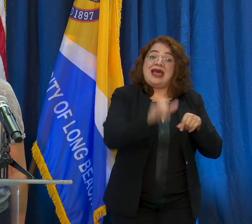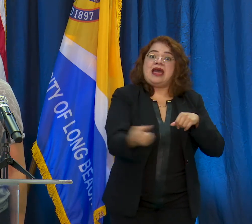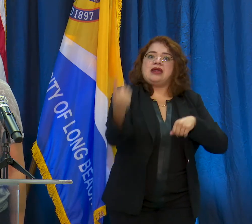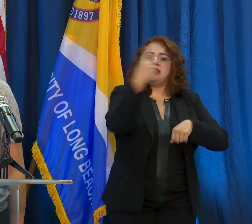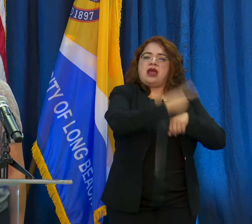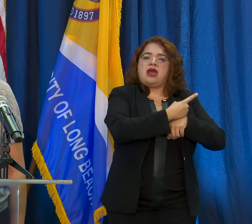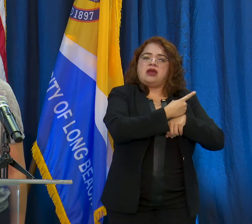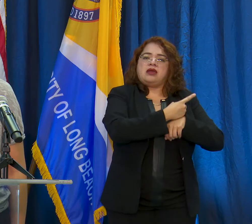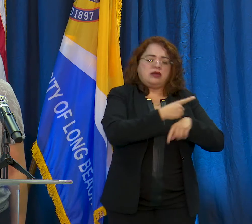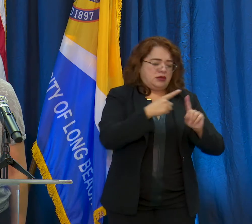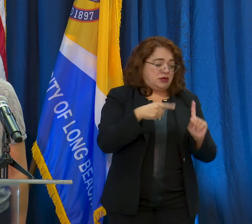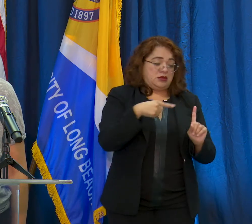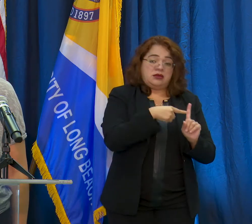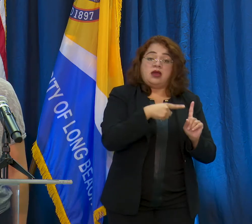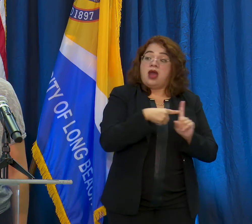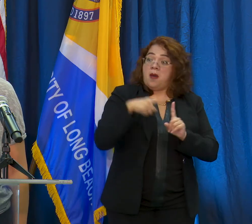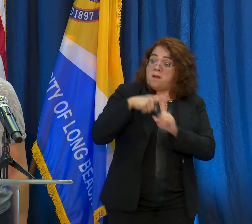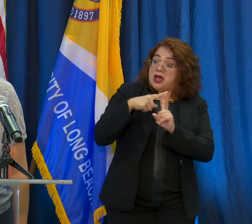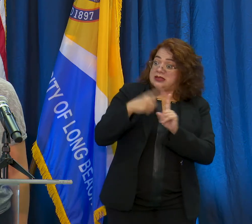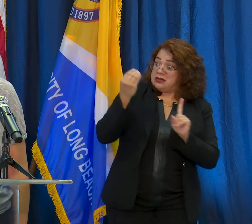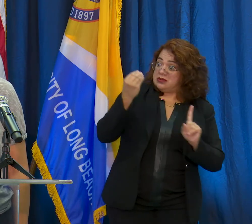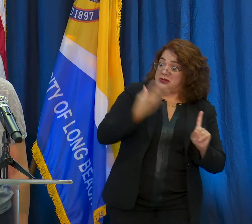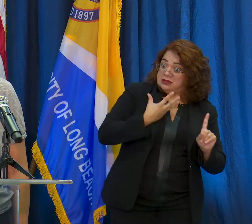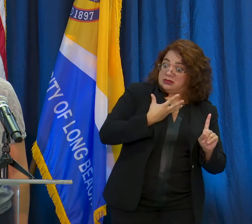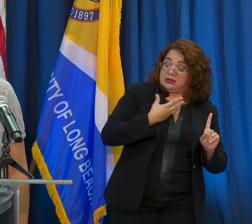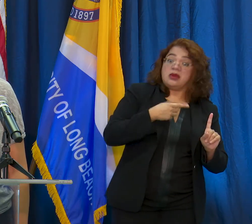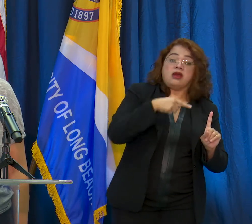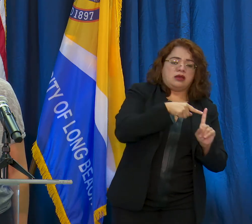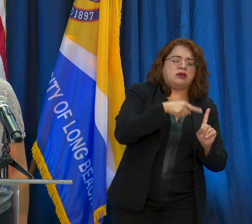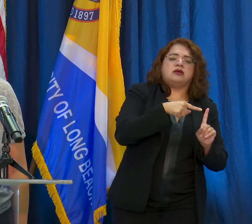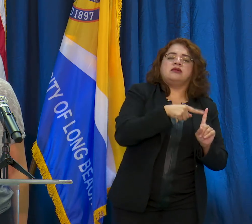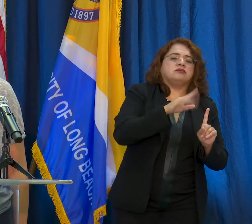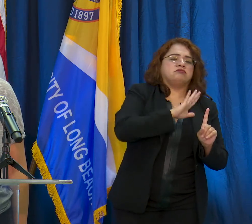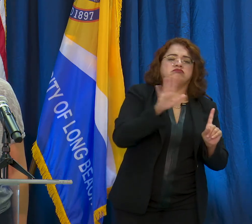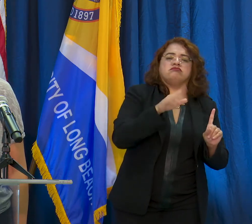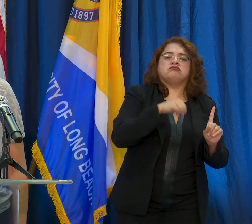you stay in isolation for 10 days from that date.